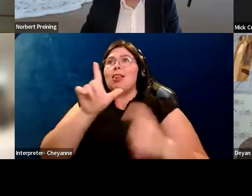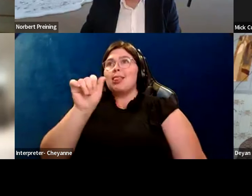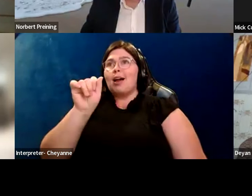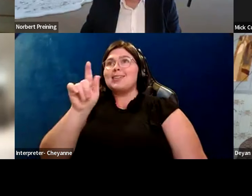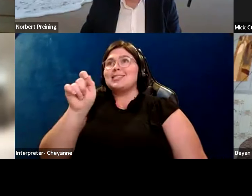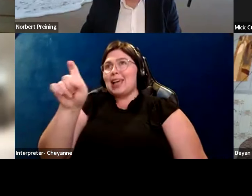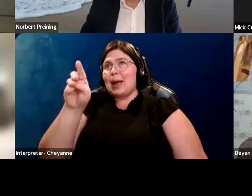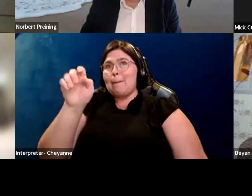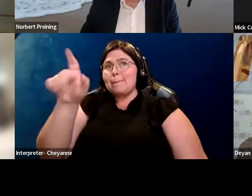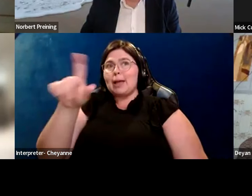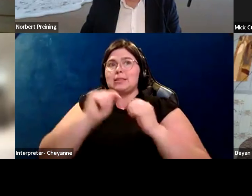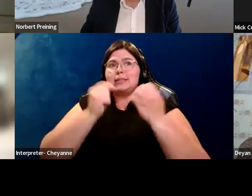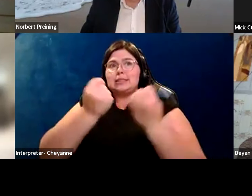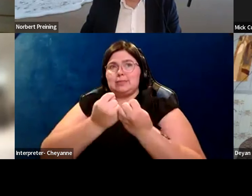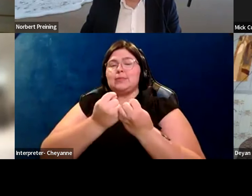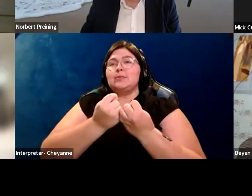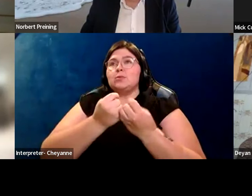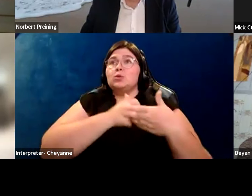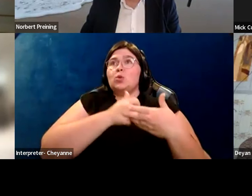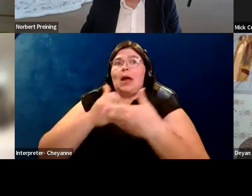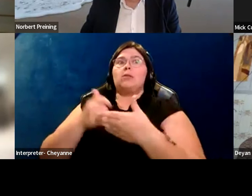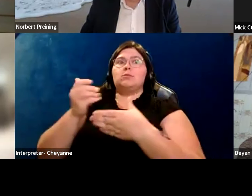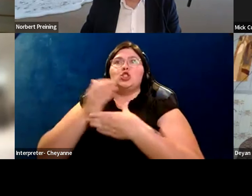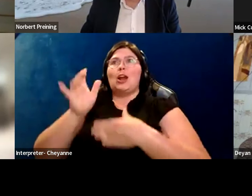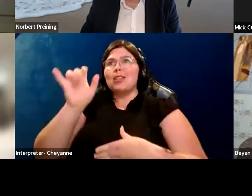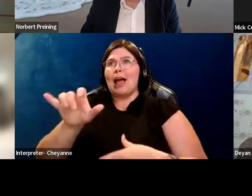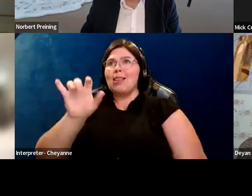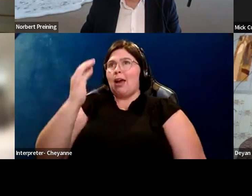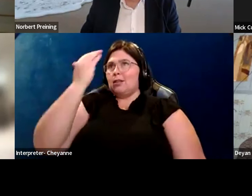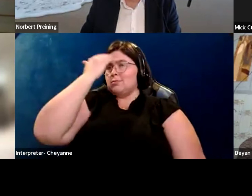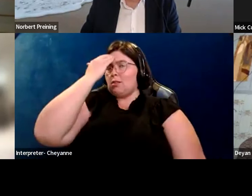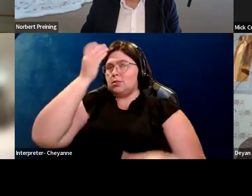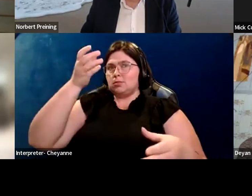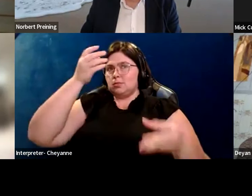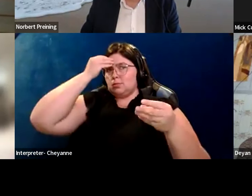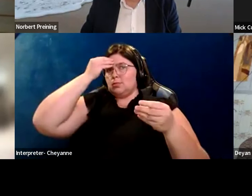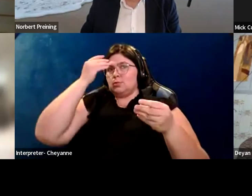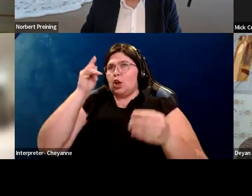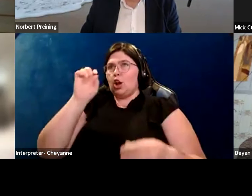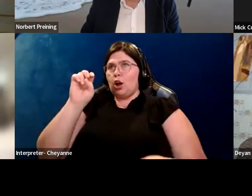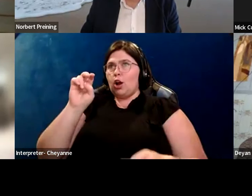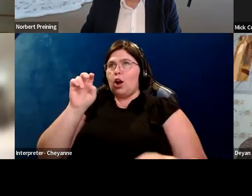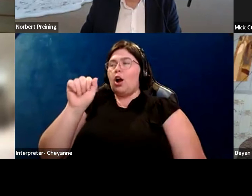just to help share that knowledge of what arXiv did. It can be done.